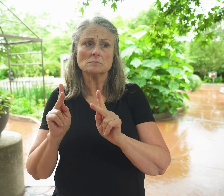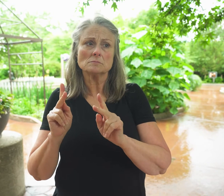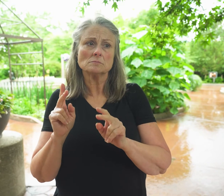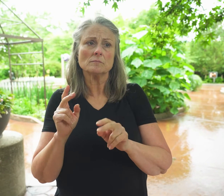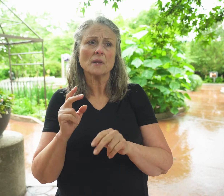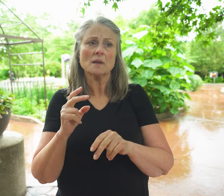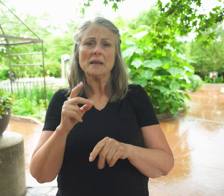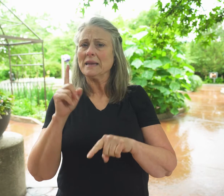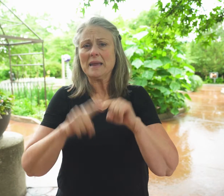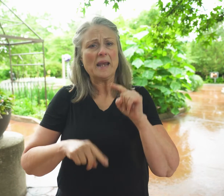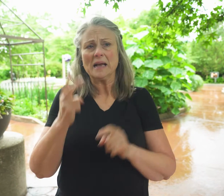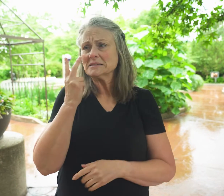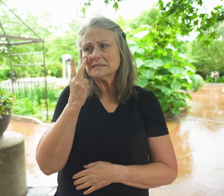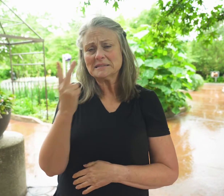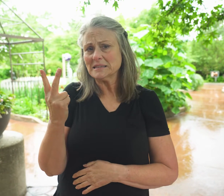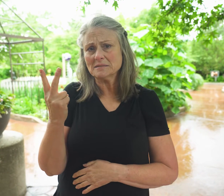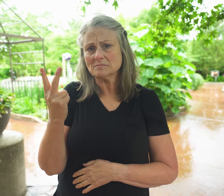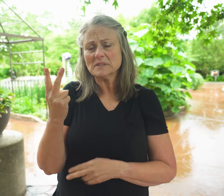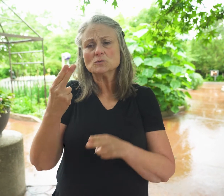Some people can't see though,